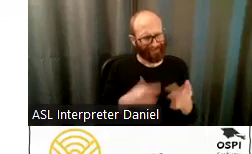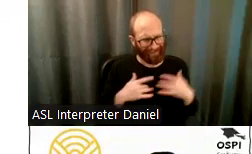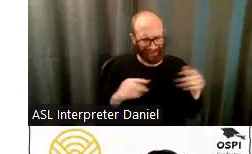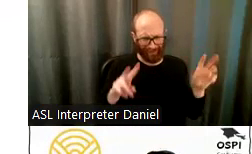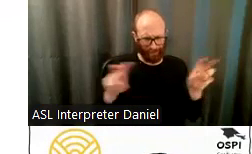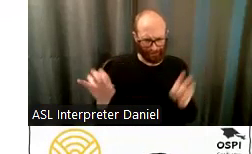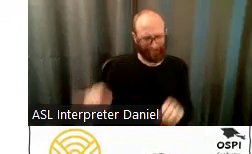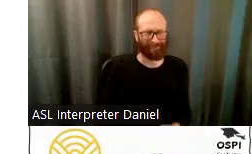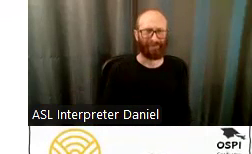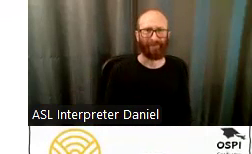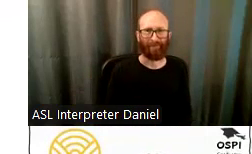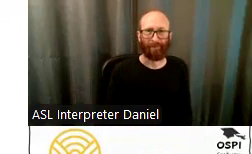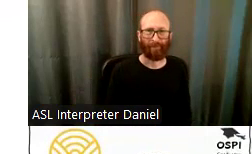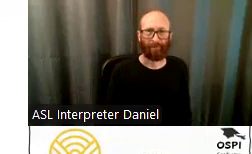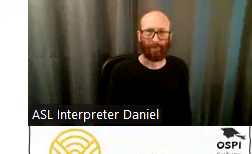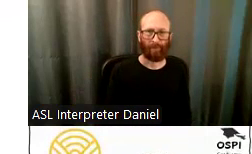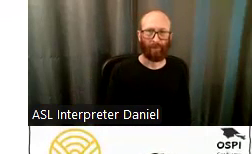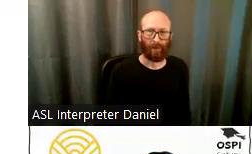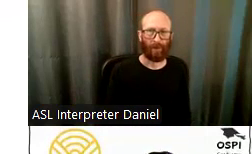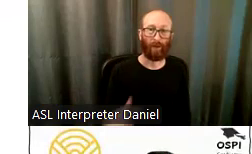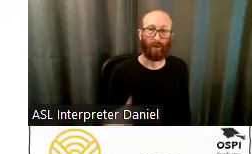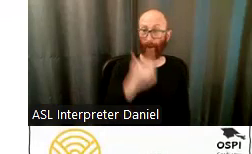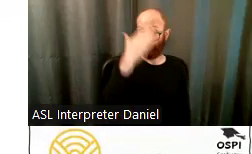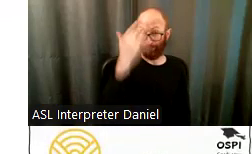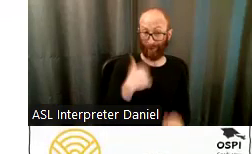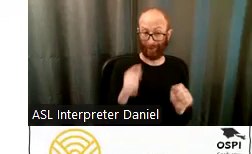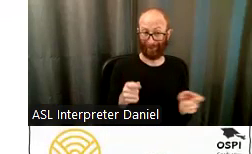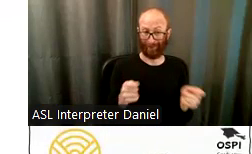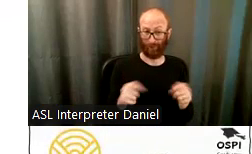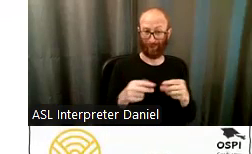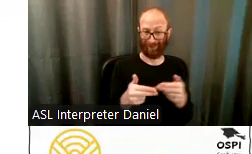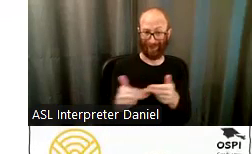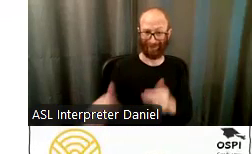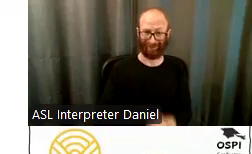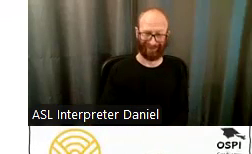So I forgot that I have control of the the slides. I'm going to go over